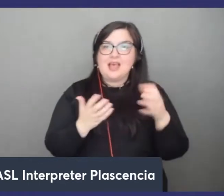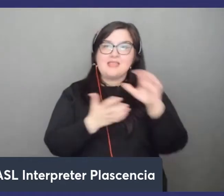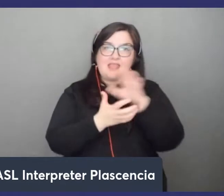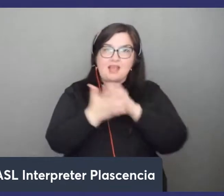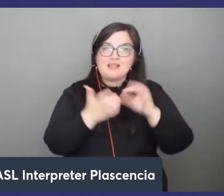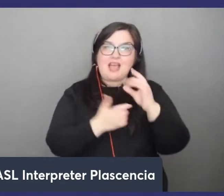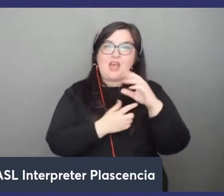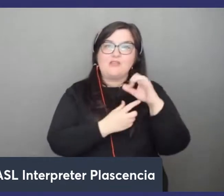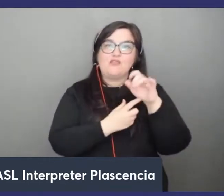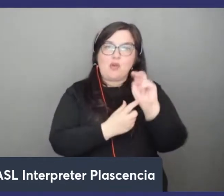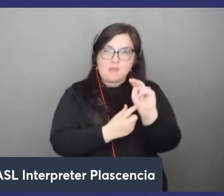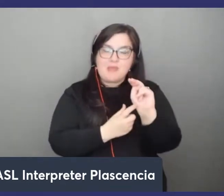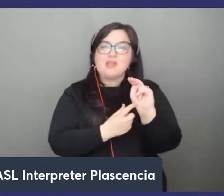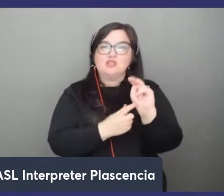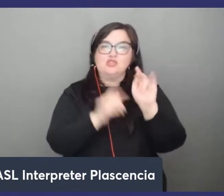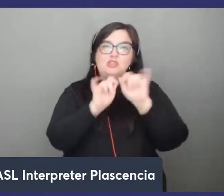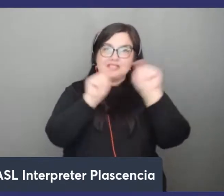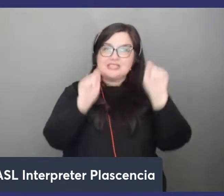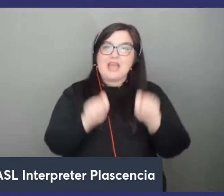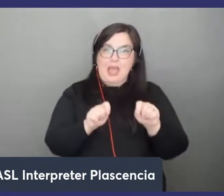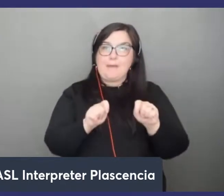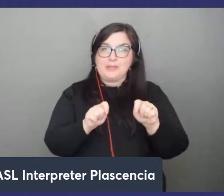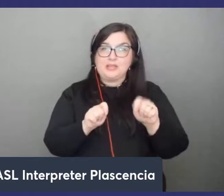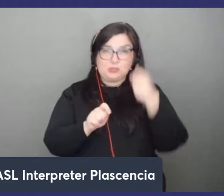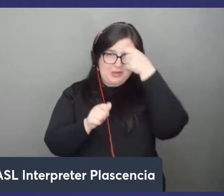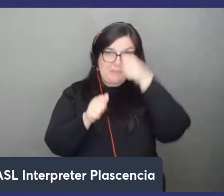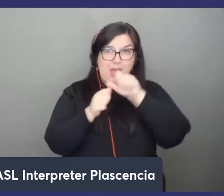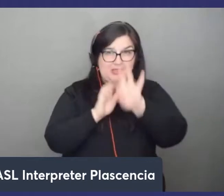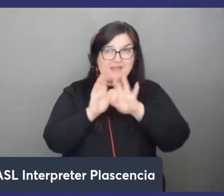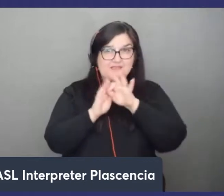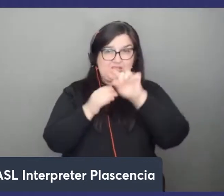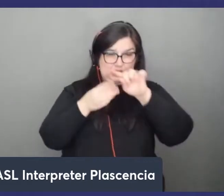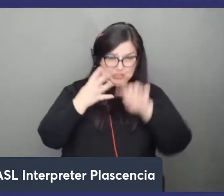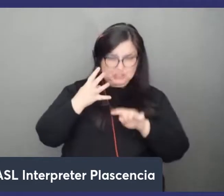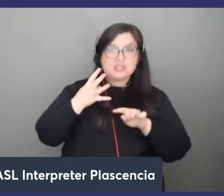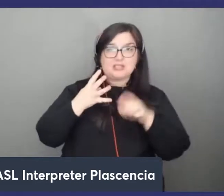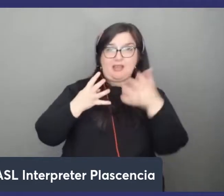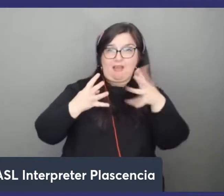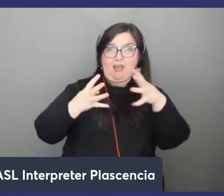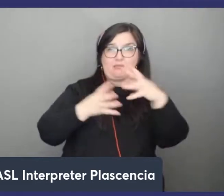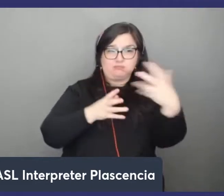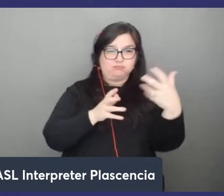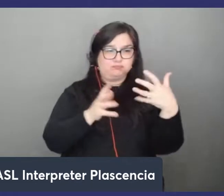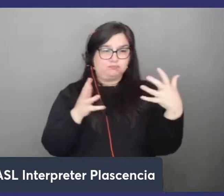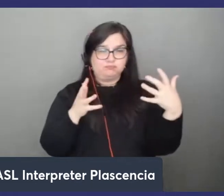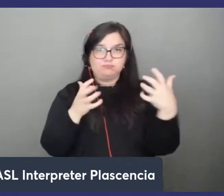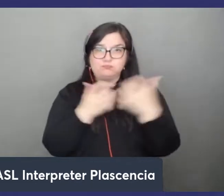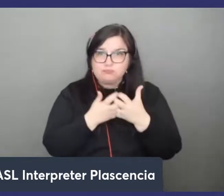for each of these features that I mentioned earlier, talking and figuring this out from the community,